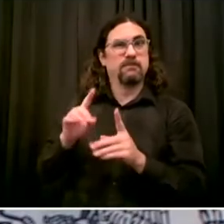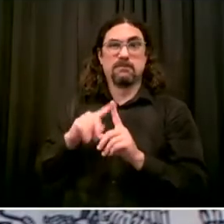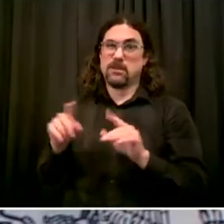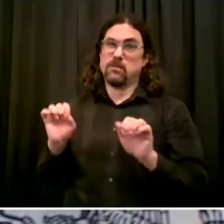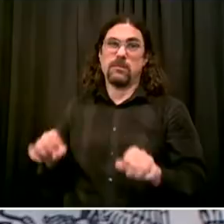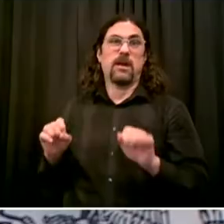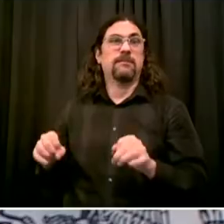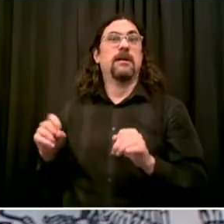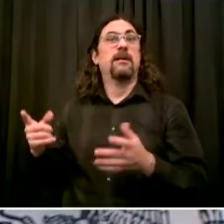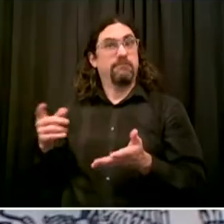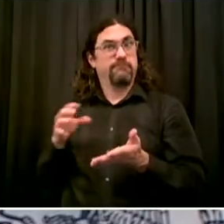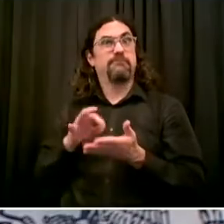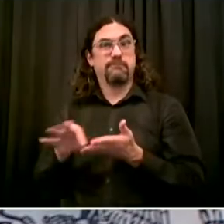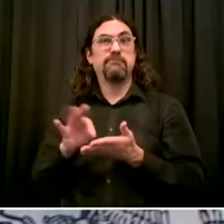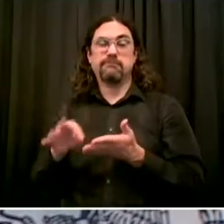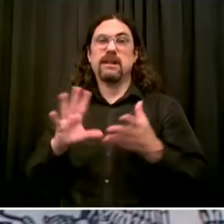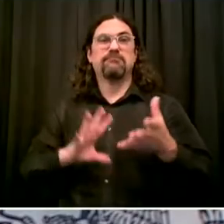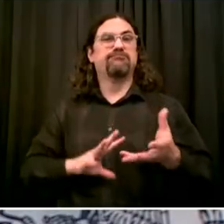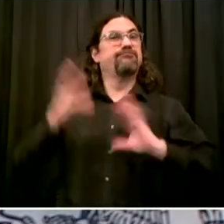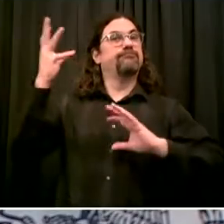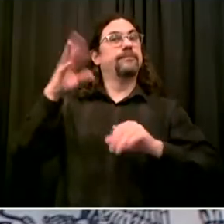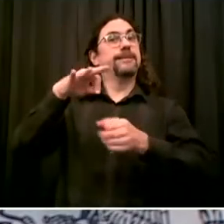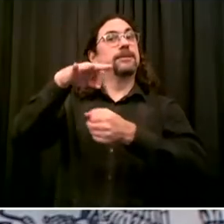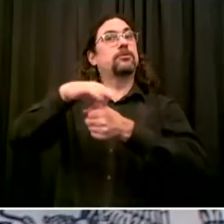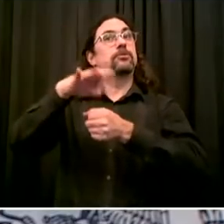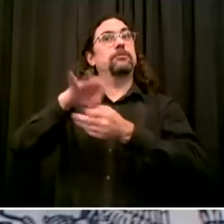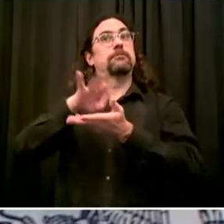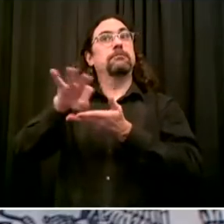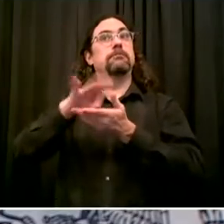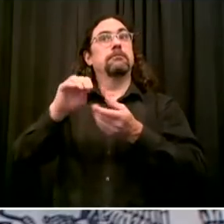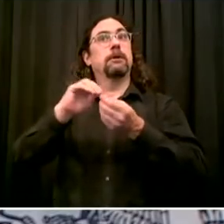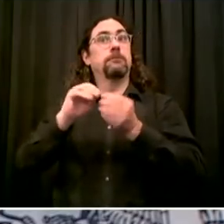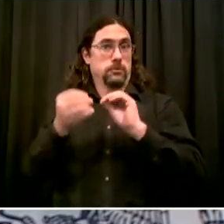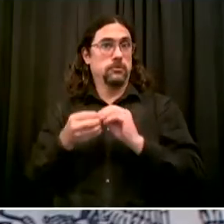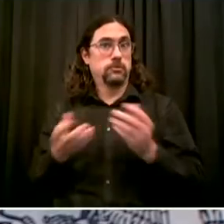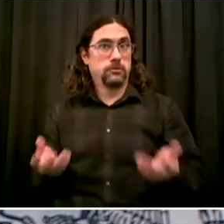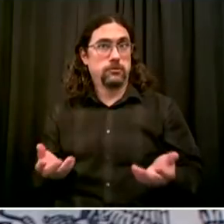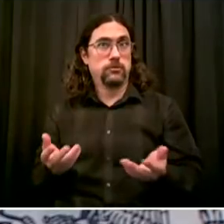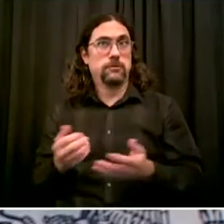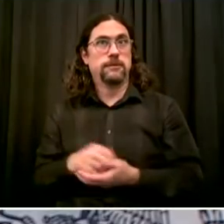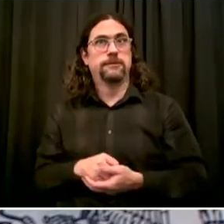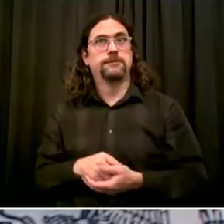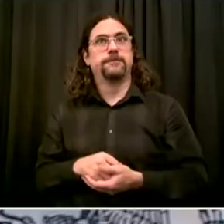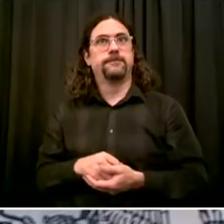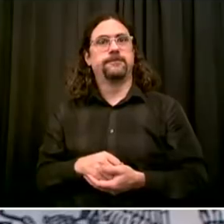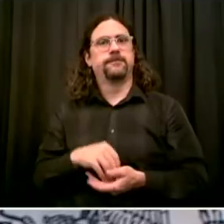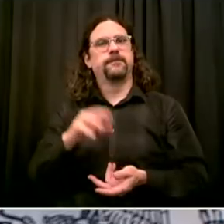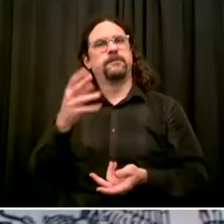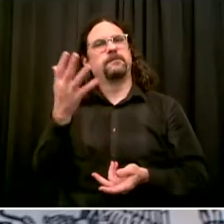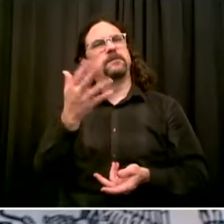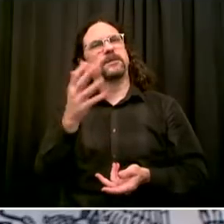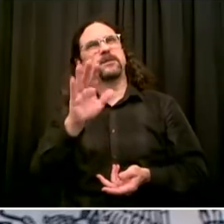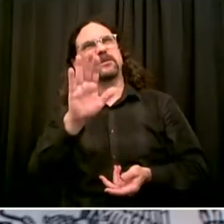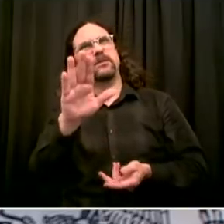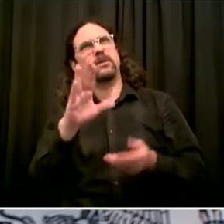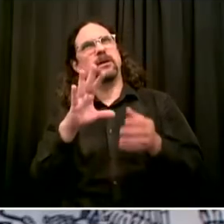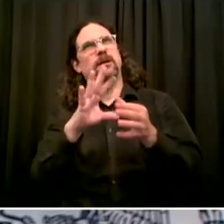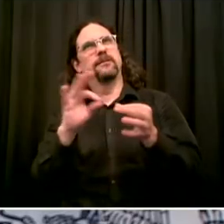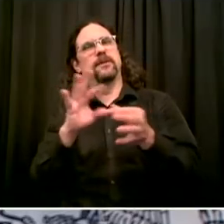PROCESS AND MAYBE THROW THE RESTULS OF THE RACE INT O QUESIOTN . WHAT ARE OUYR